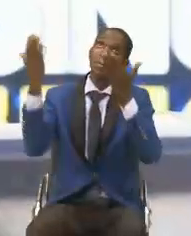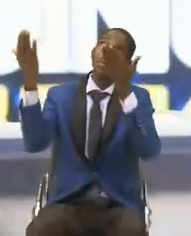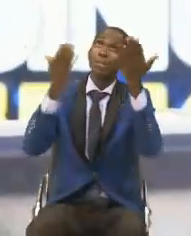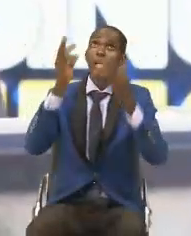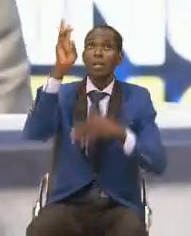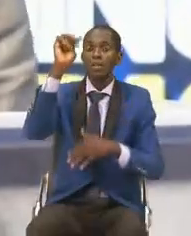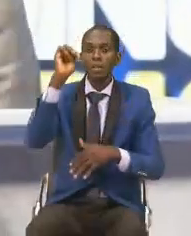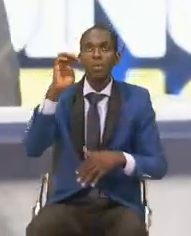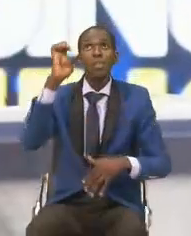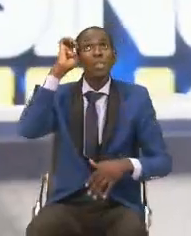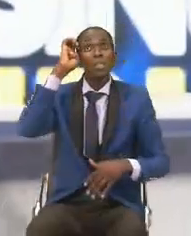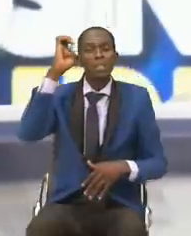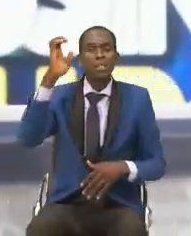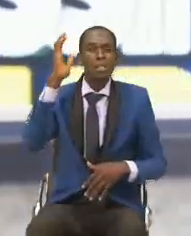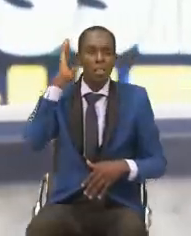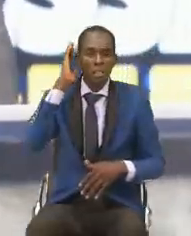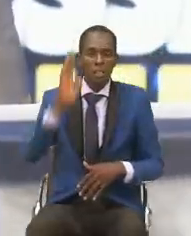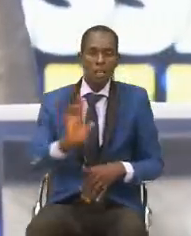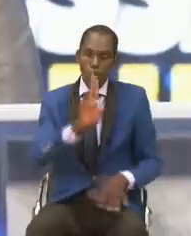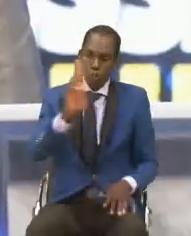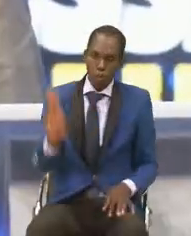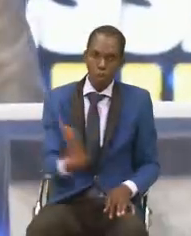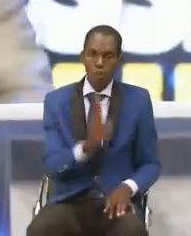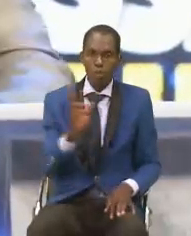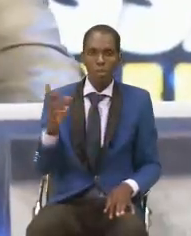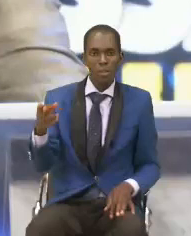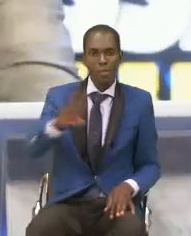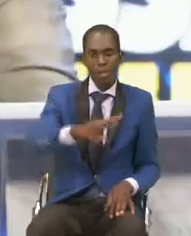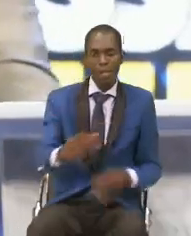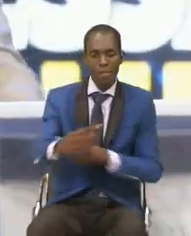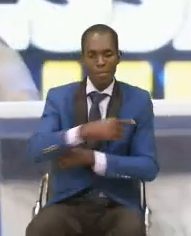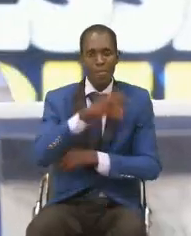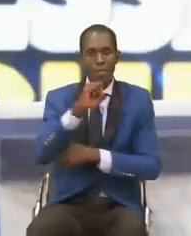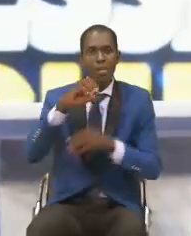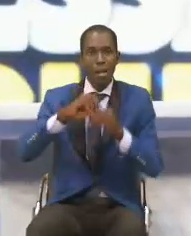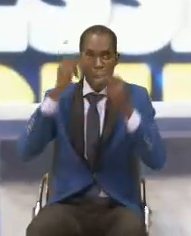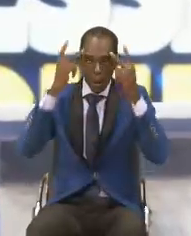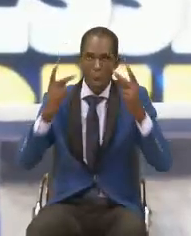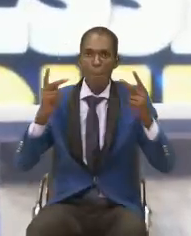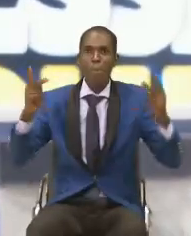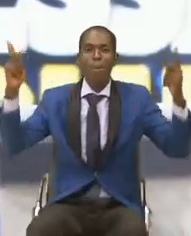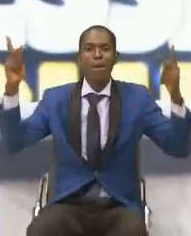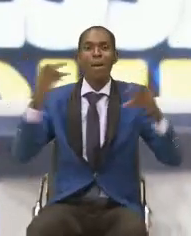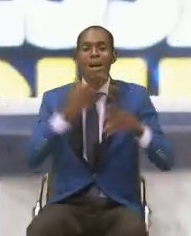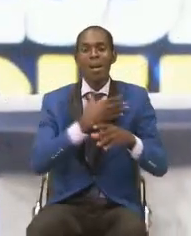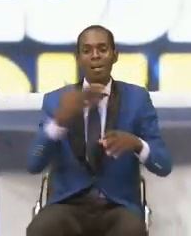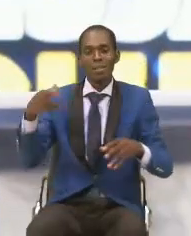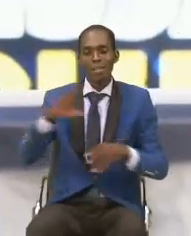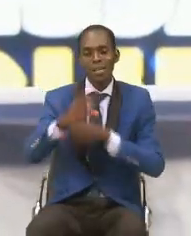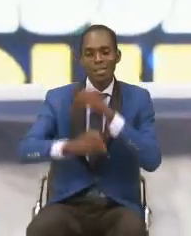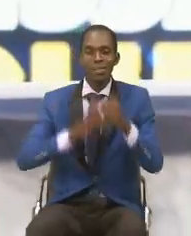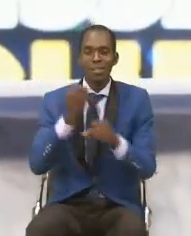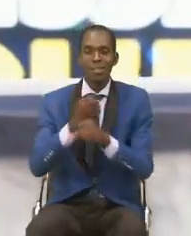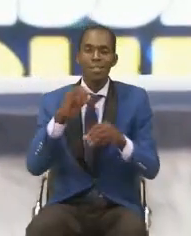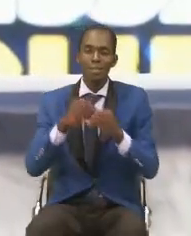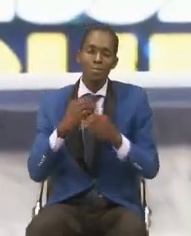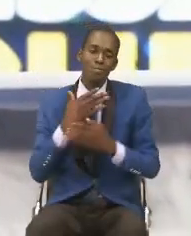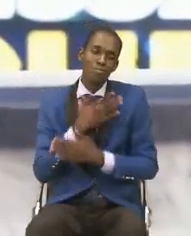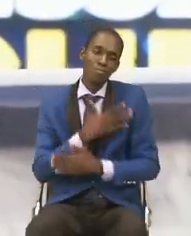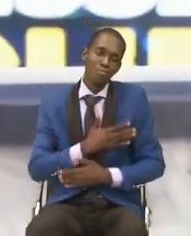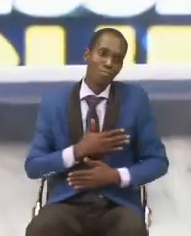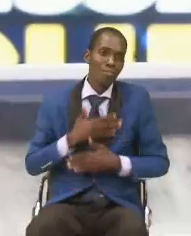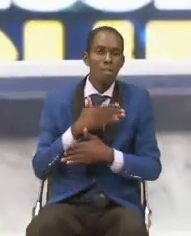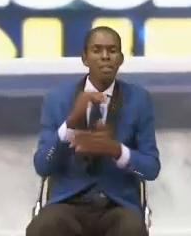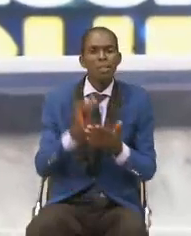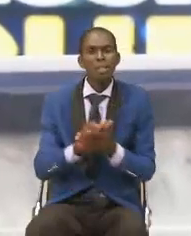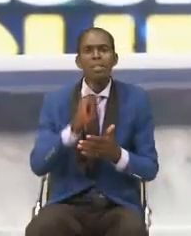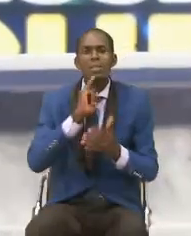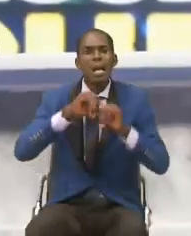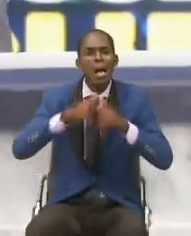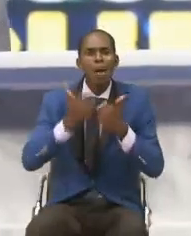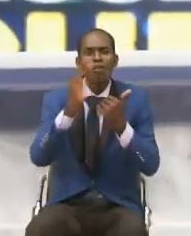if they obey and serviema they shall spend their days in prosperity and their years in our